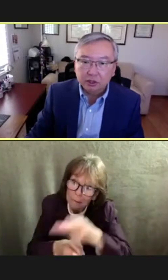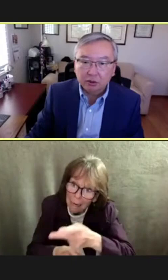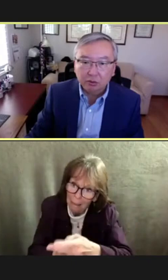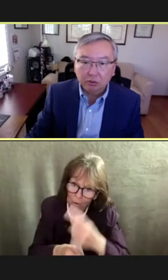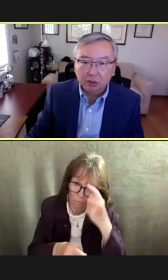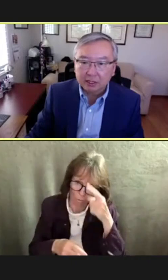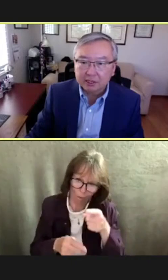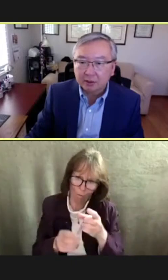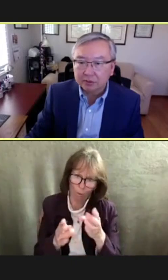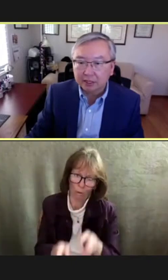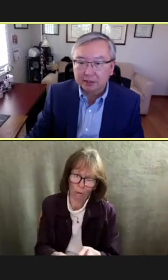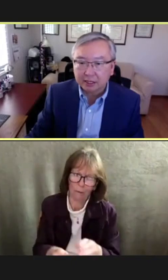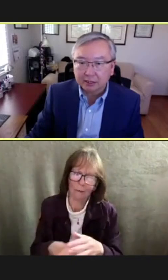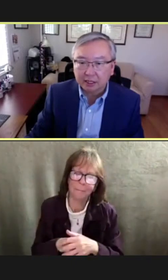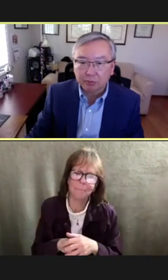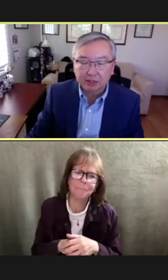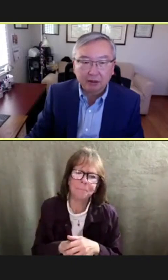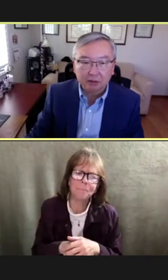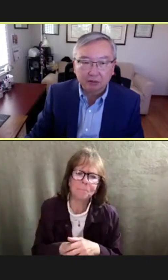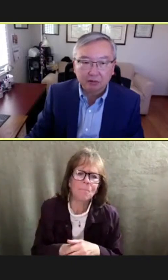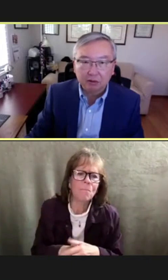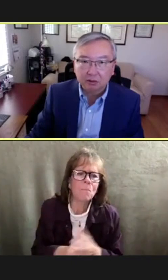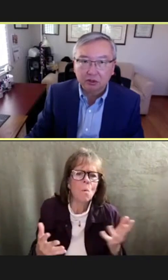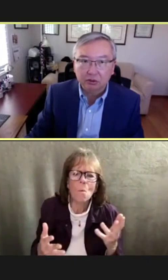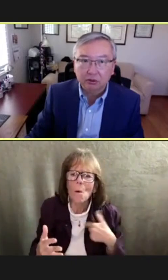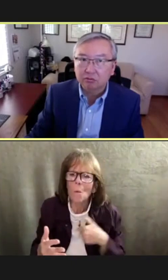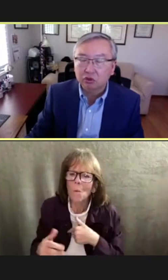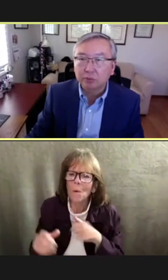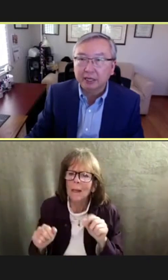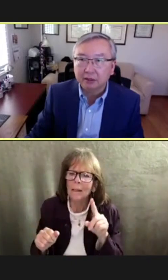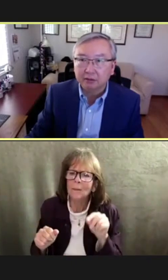So what are some things that can be done to do better?